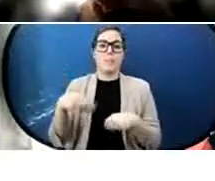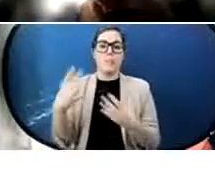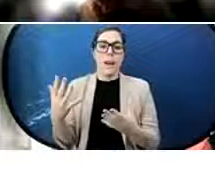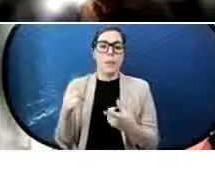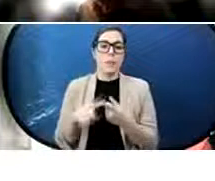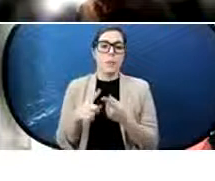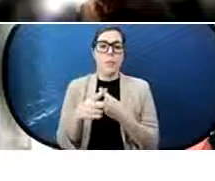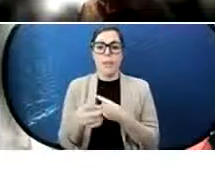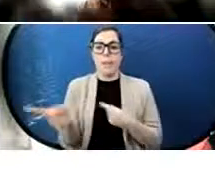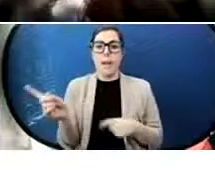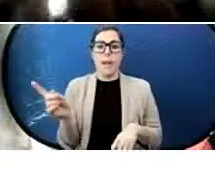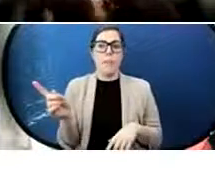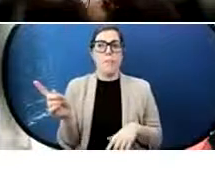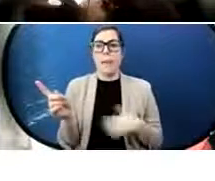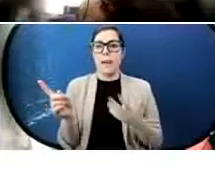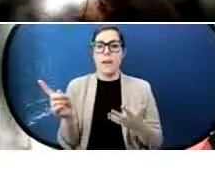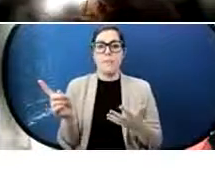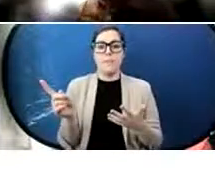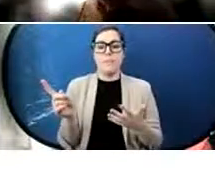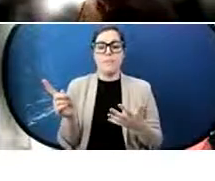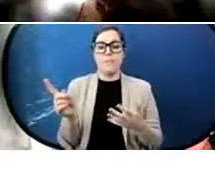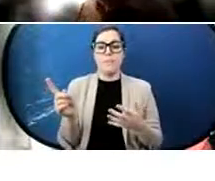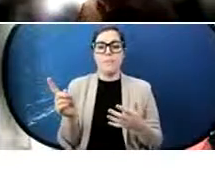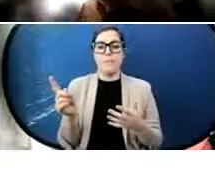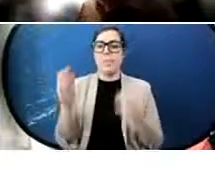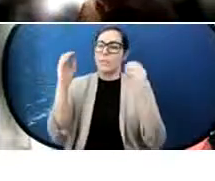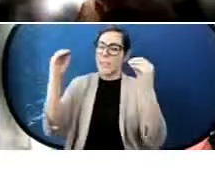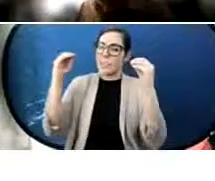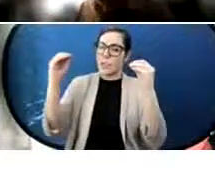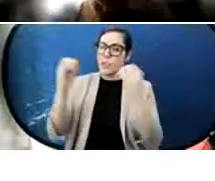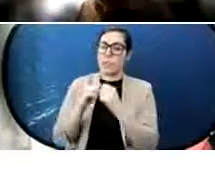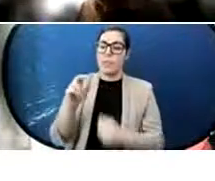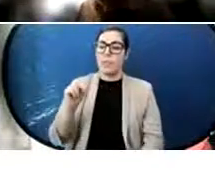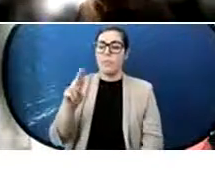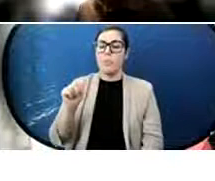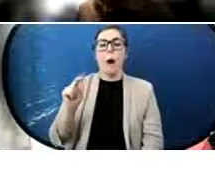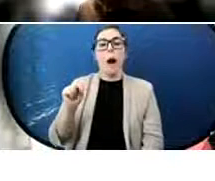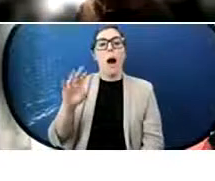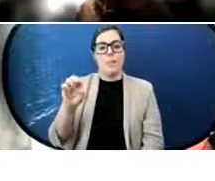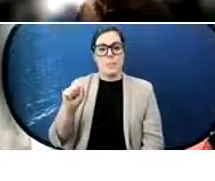we're going to educate participants on the nuances of International Education,